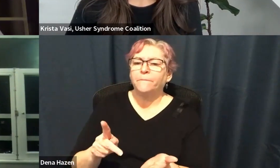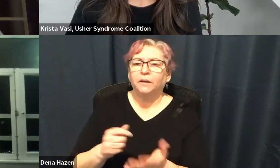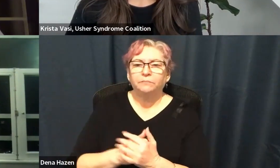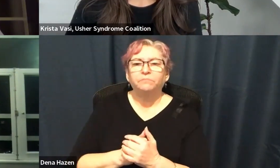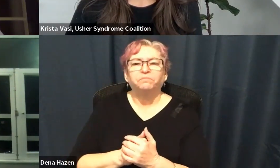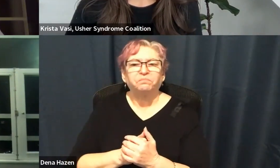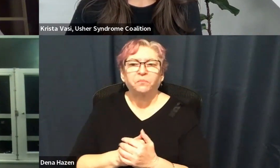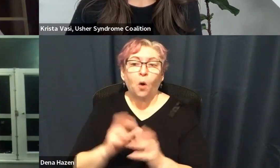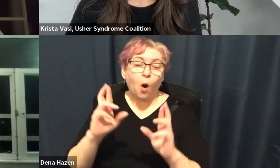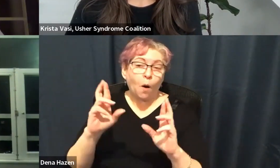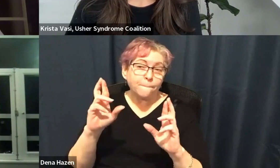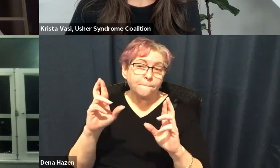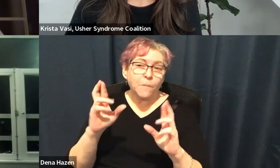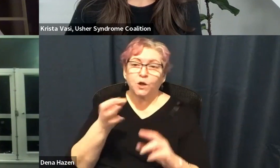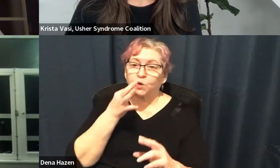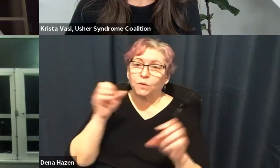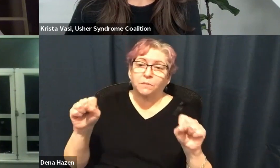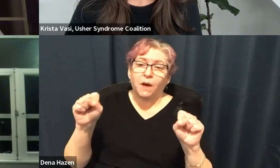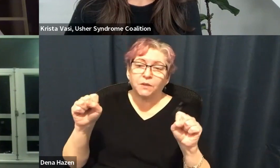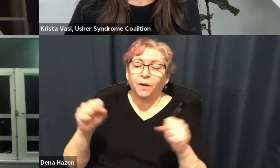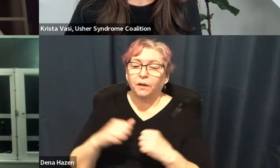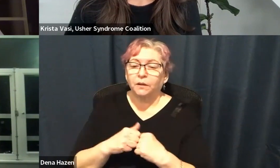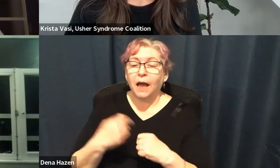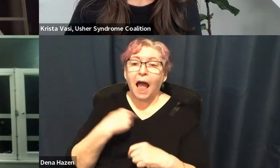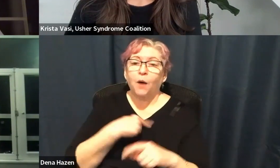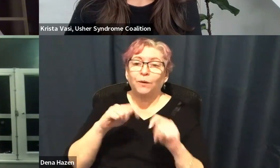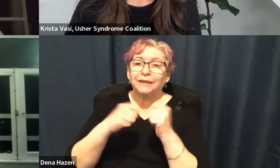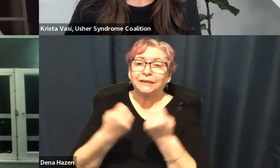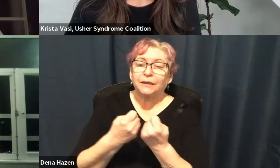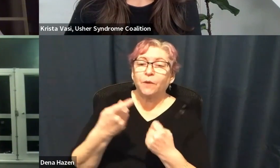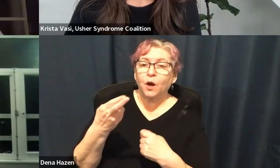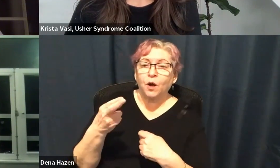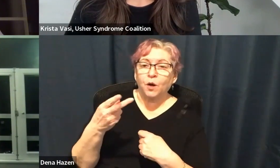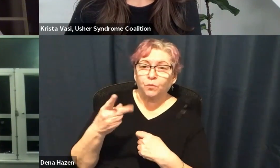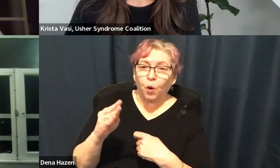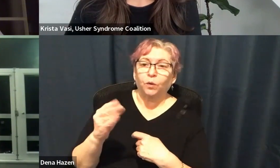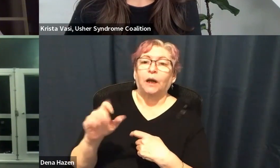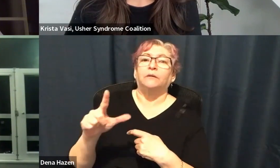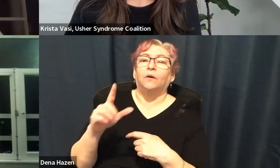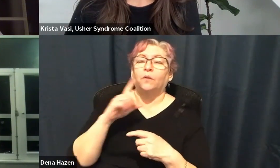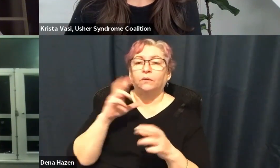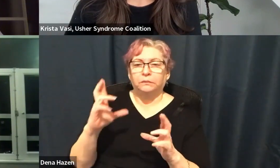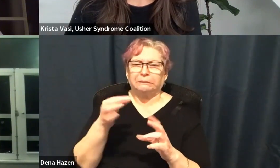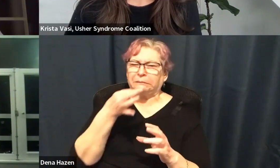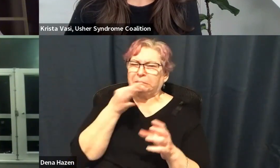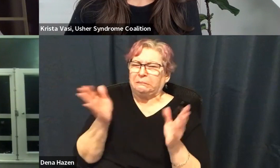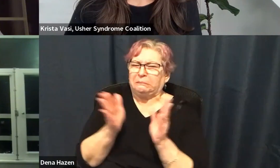we hope as soon as possible our team at ProQR, we are only a small team and a small biotech